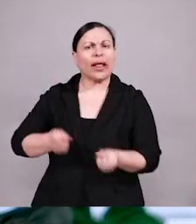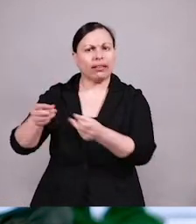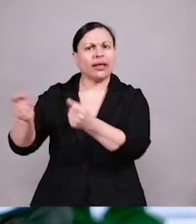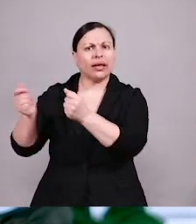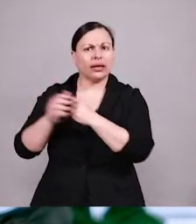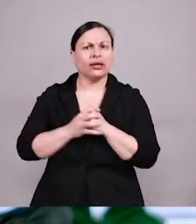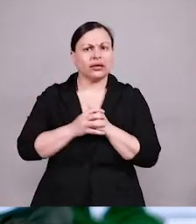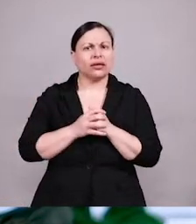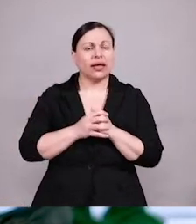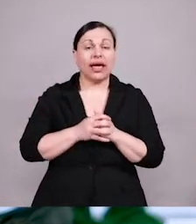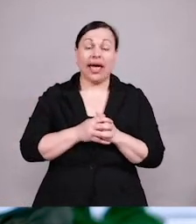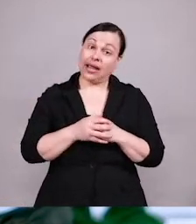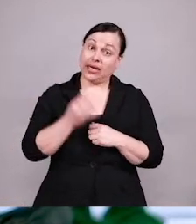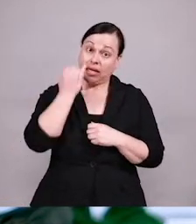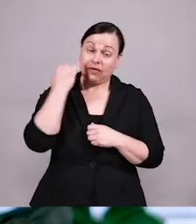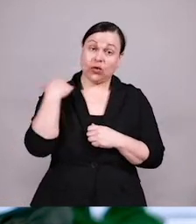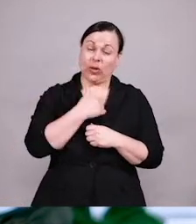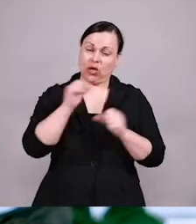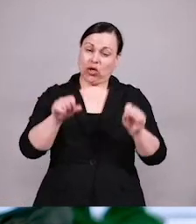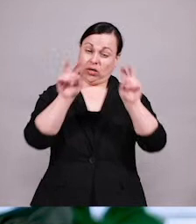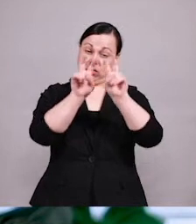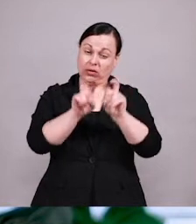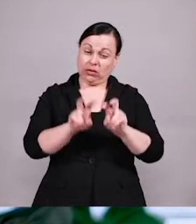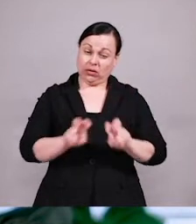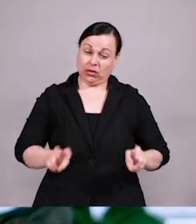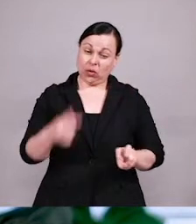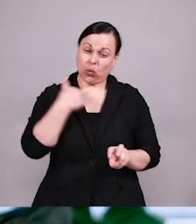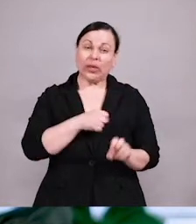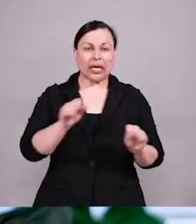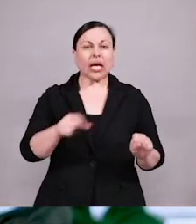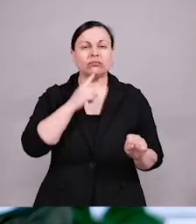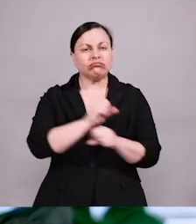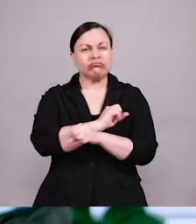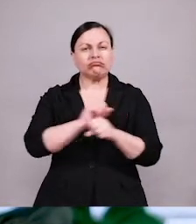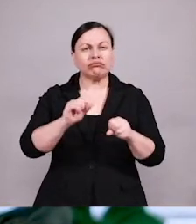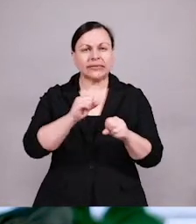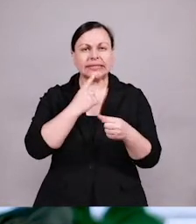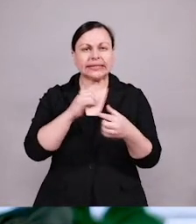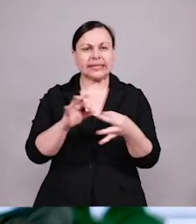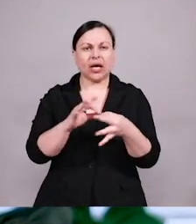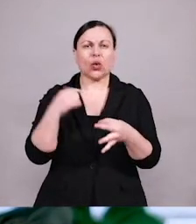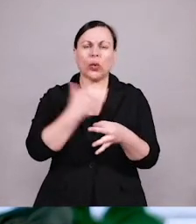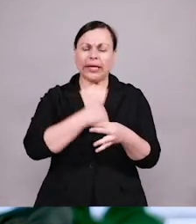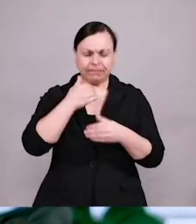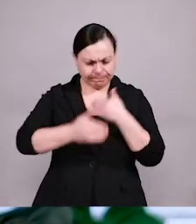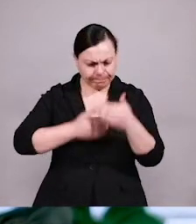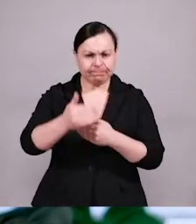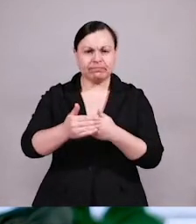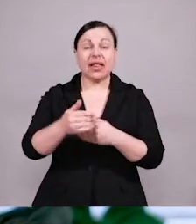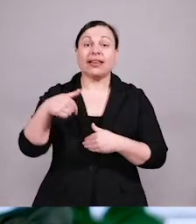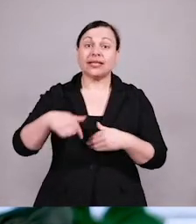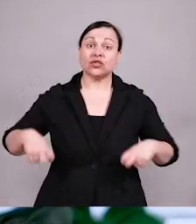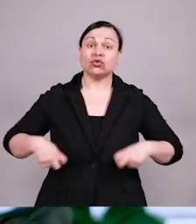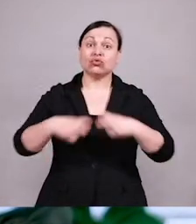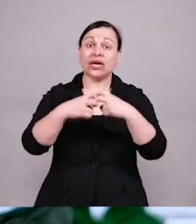measures we have persevered. This crisis brought our University together in unprecedented ways.